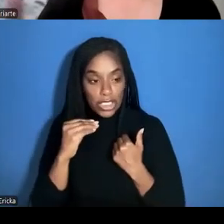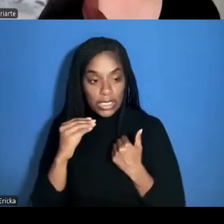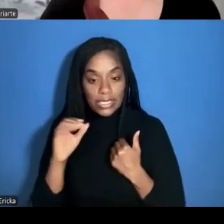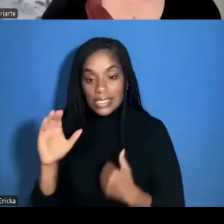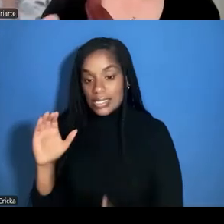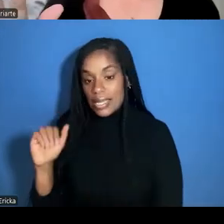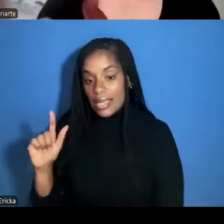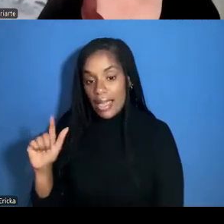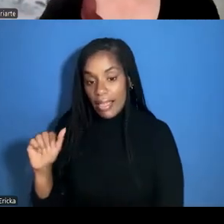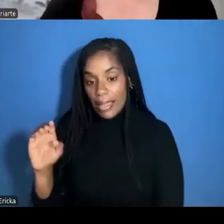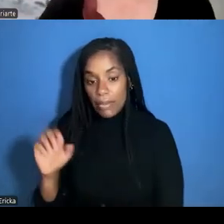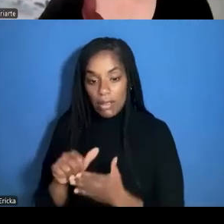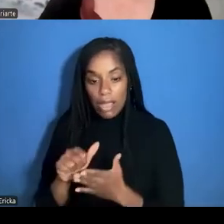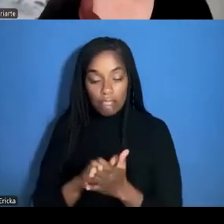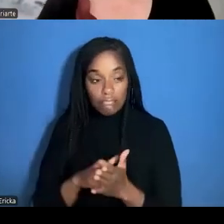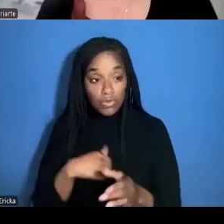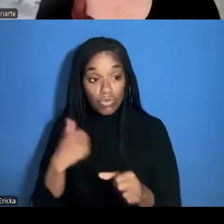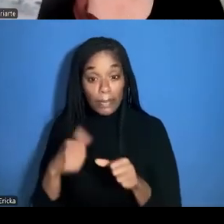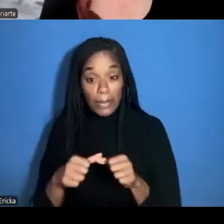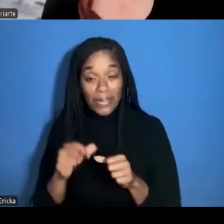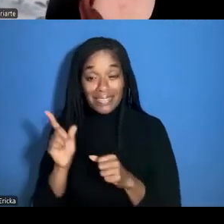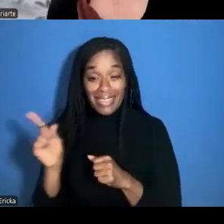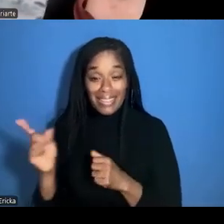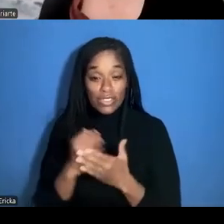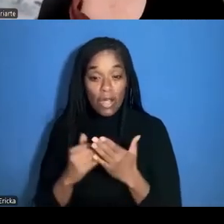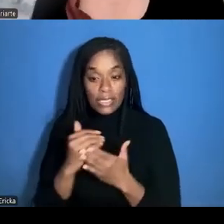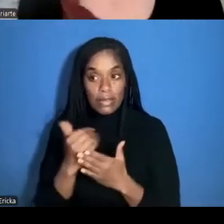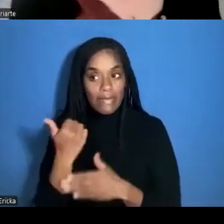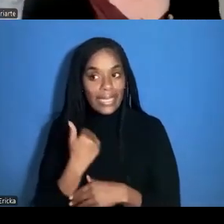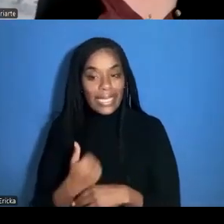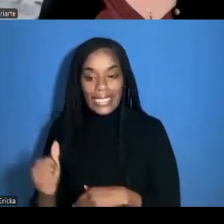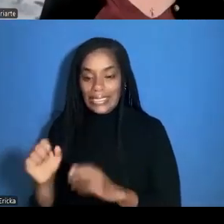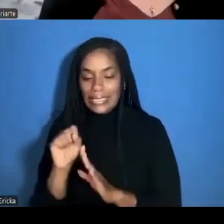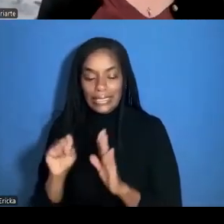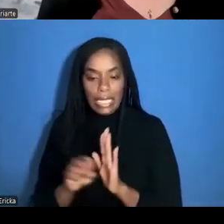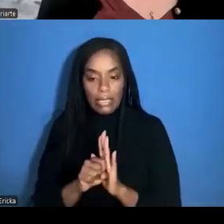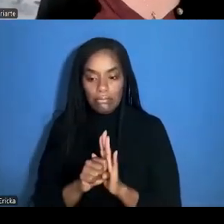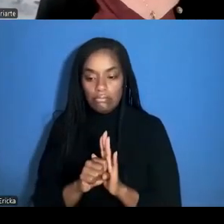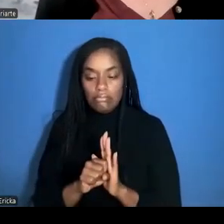Now remember this eligibility criteria is for any state. So not only California.